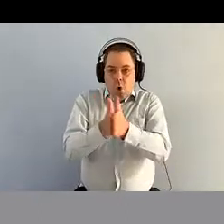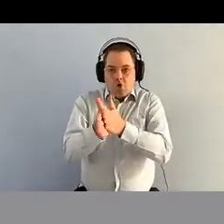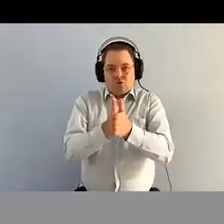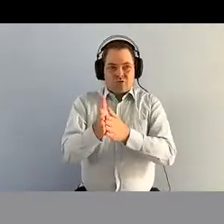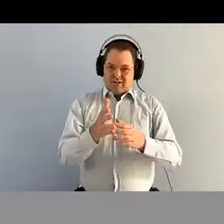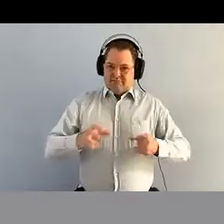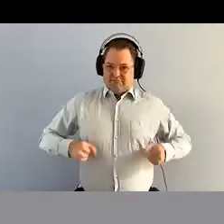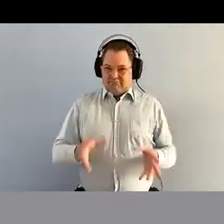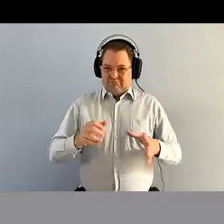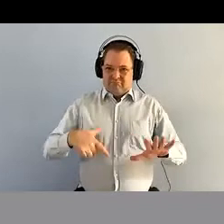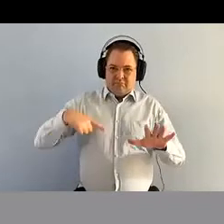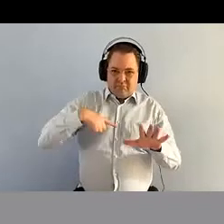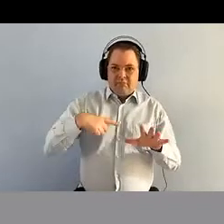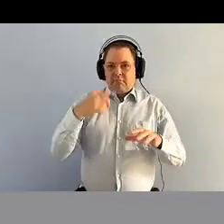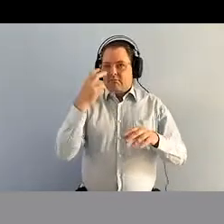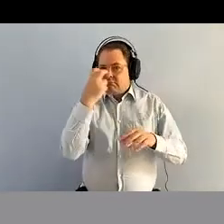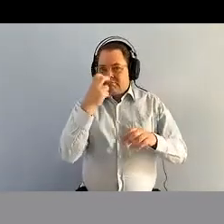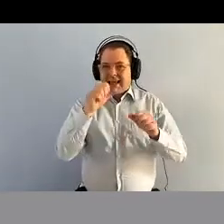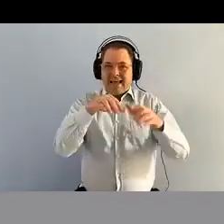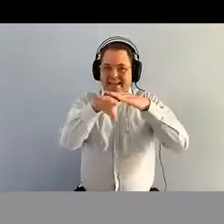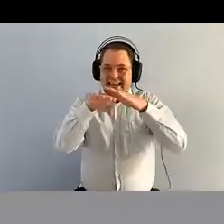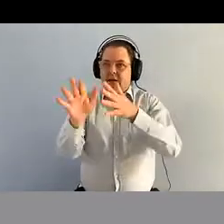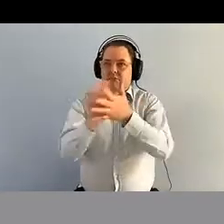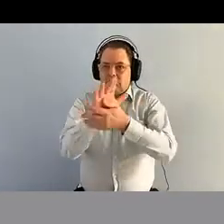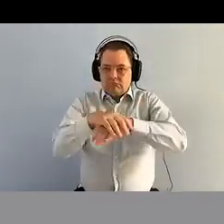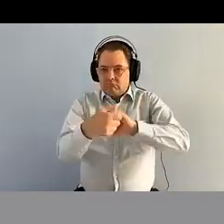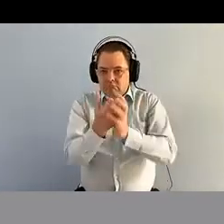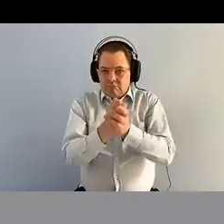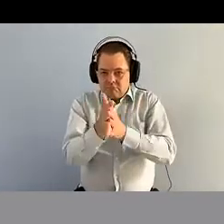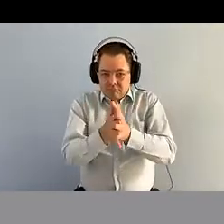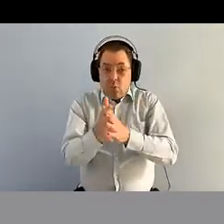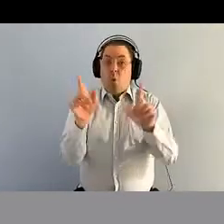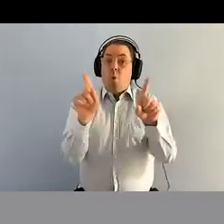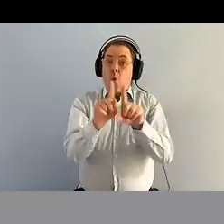impacts, the document sets out actions, such as ensuring accessibility